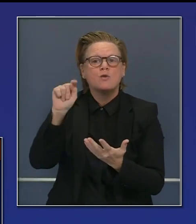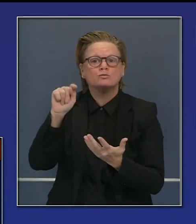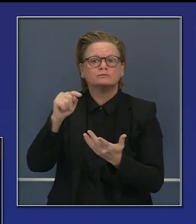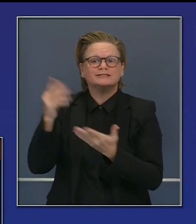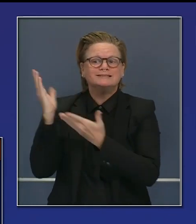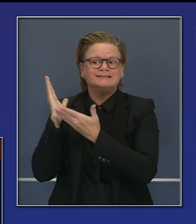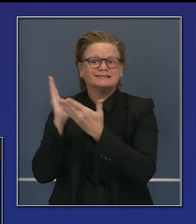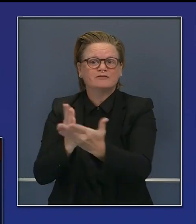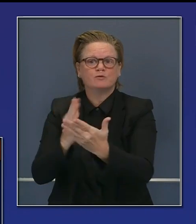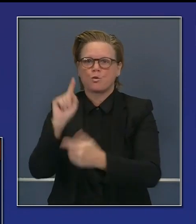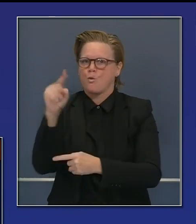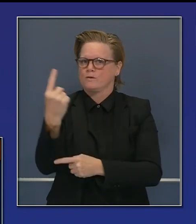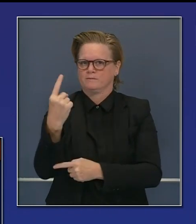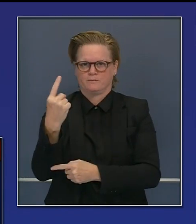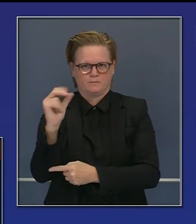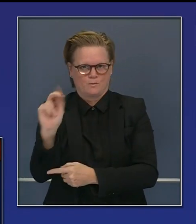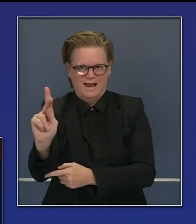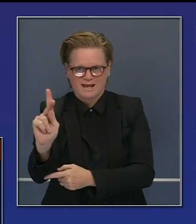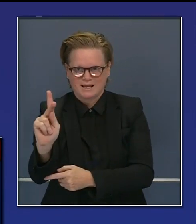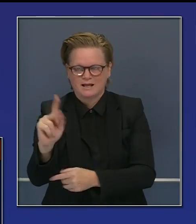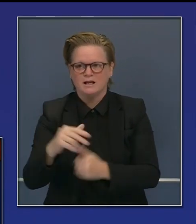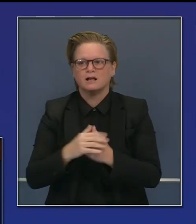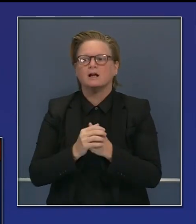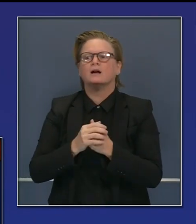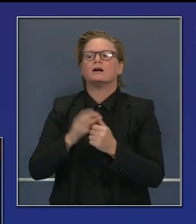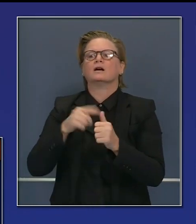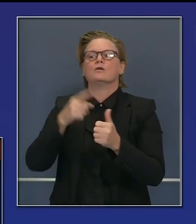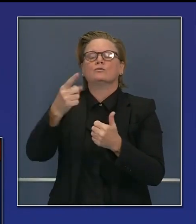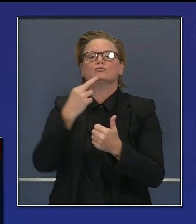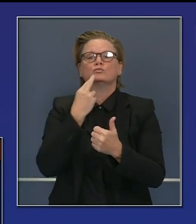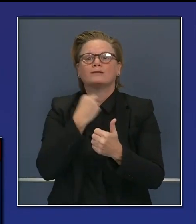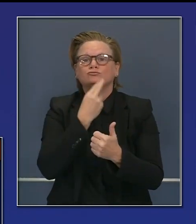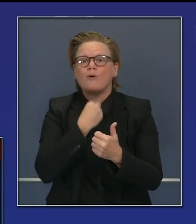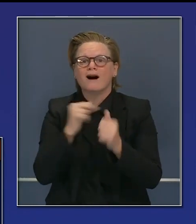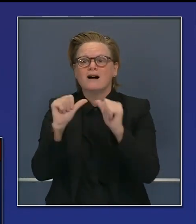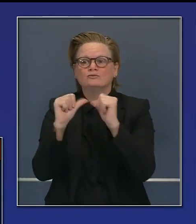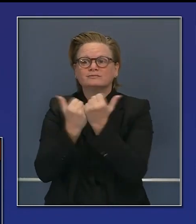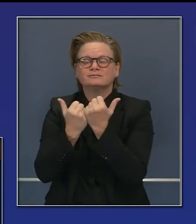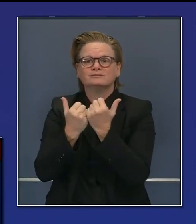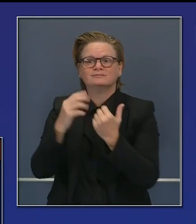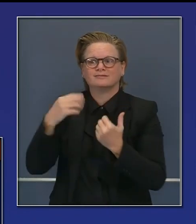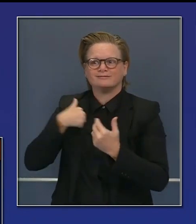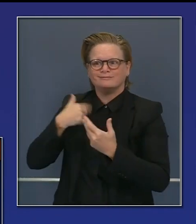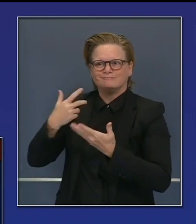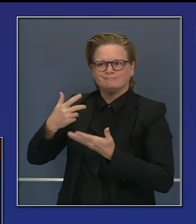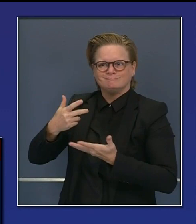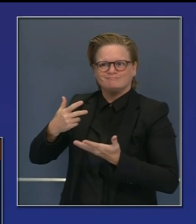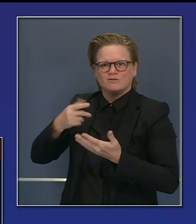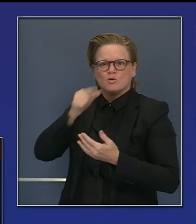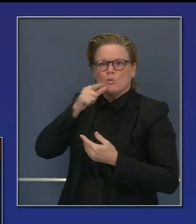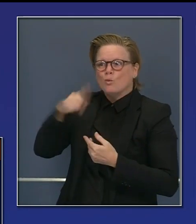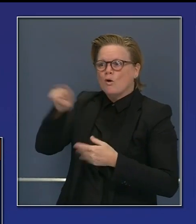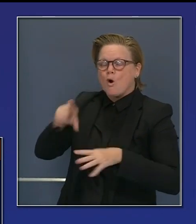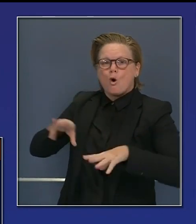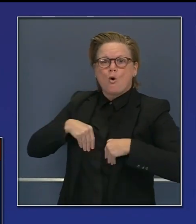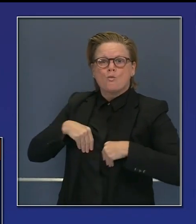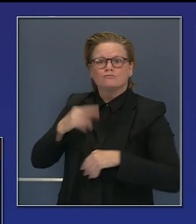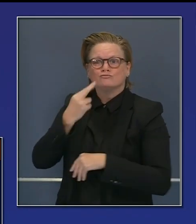OPEN FOR TAKEOUT AND DELIVERY. AND I JUST WANT TO ACKNOWLEDGE SCOTT CONTI, THE CALIFORNIA RESTAURANT ASSOCIATION.